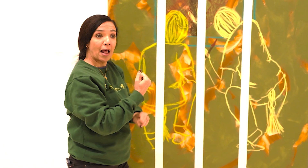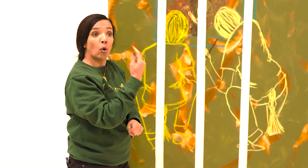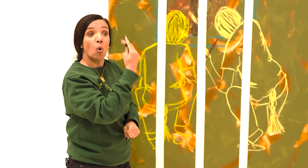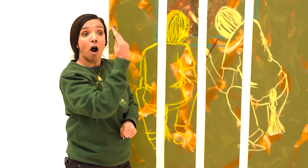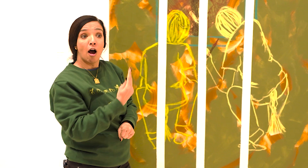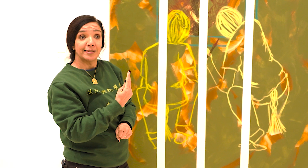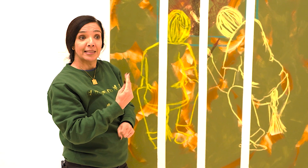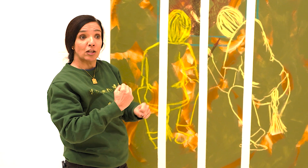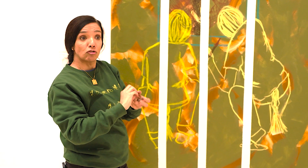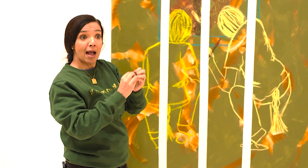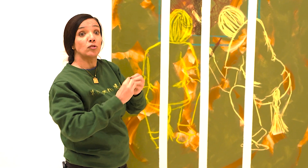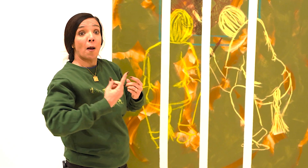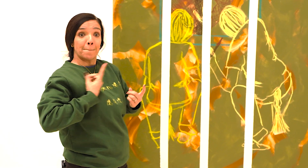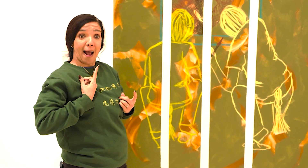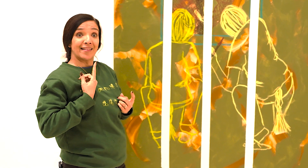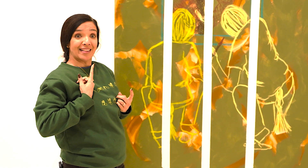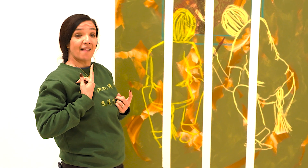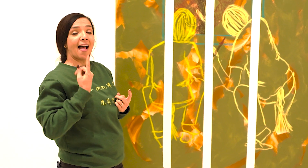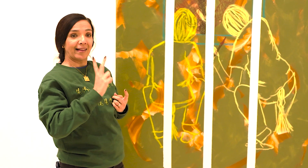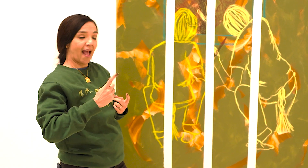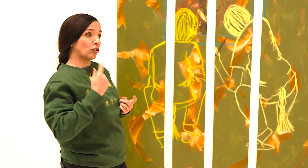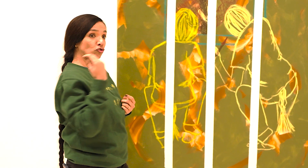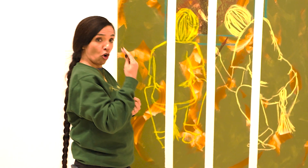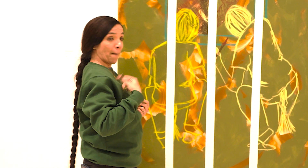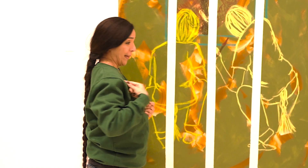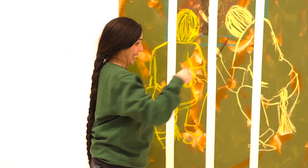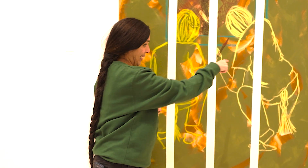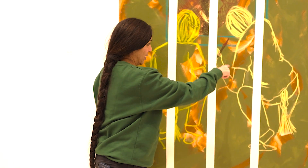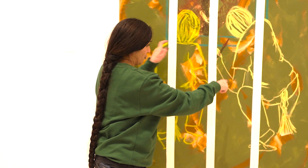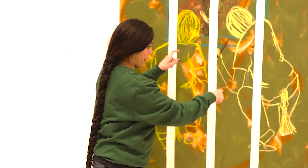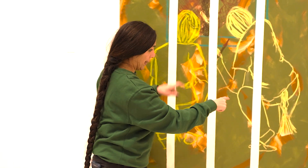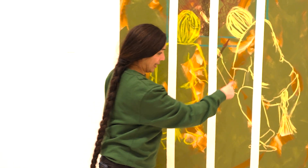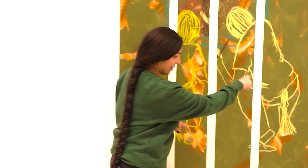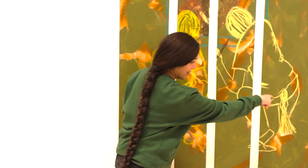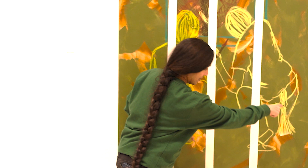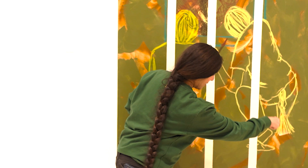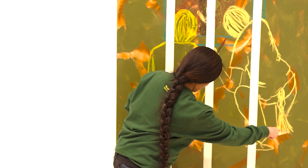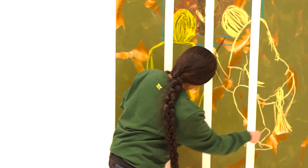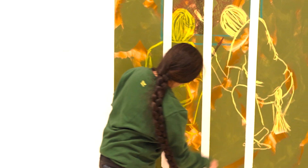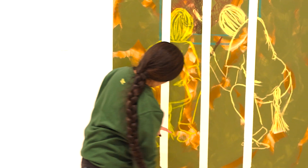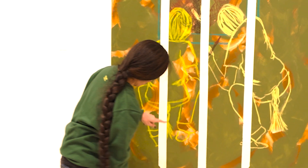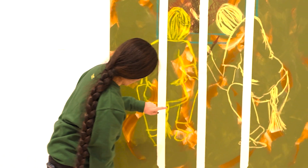I want to show artists creating the art," so, I drew myself again as two individual people